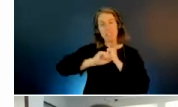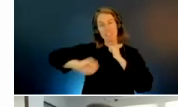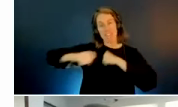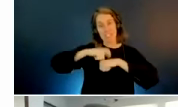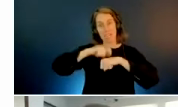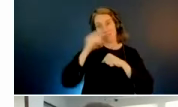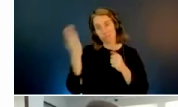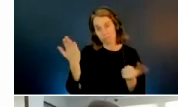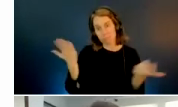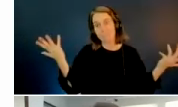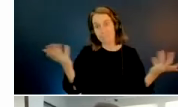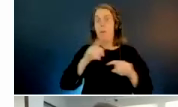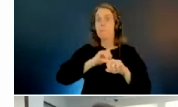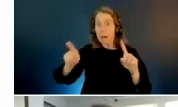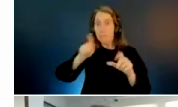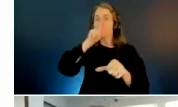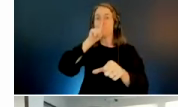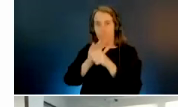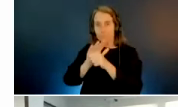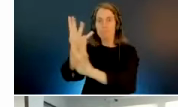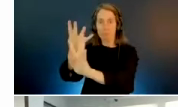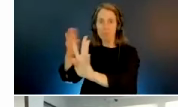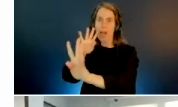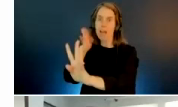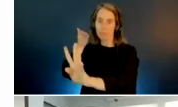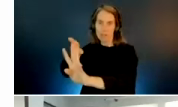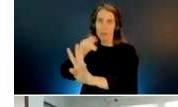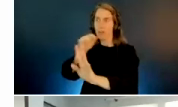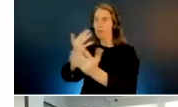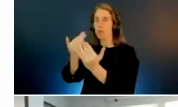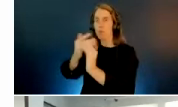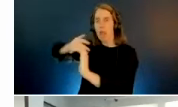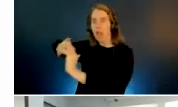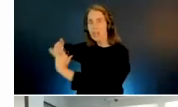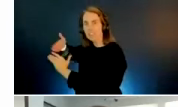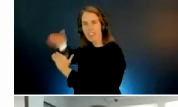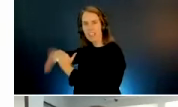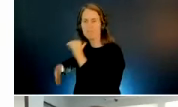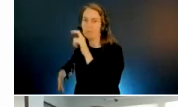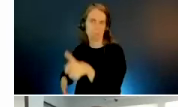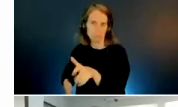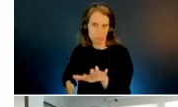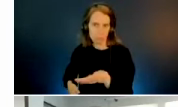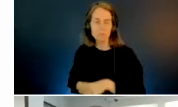voting in person um if you choose to vote in person on election day please know that you